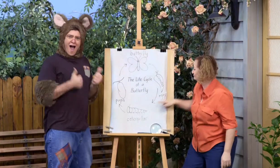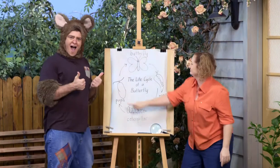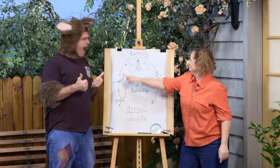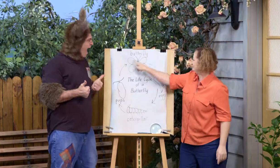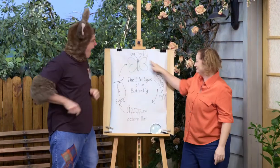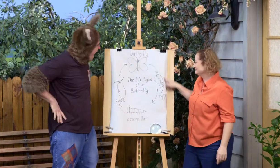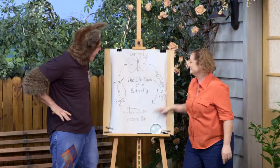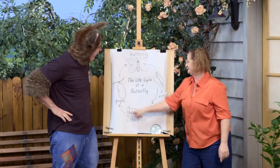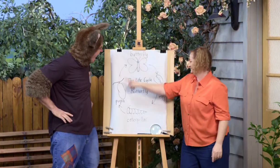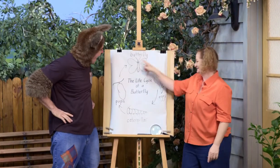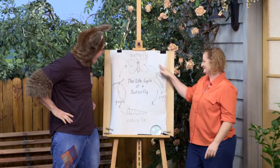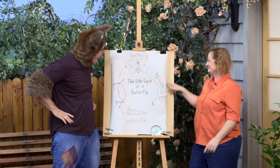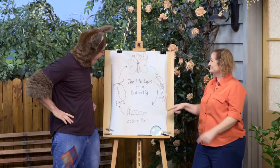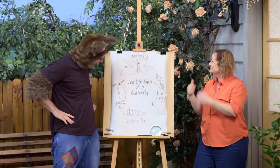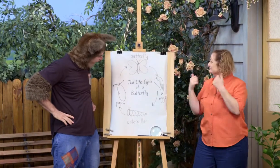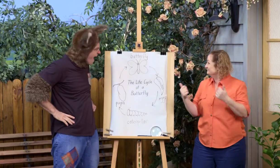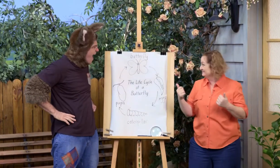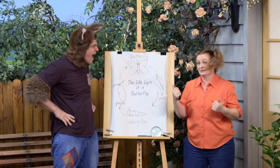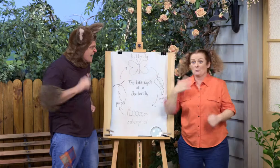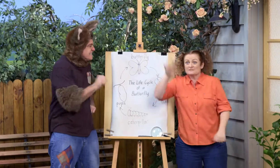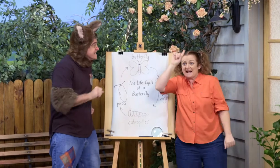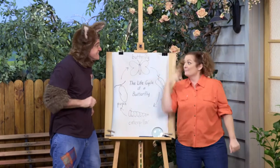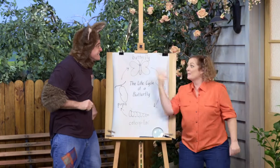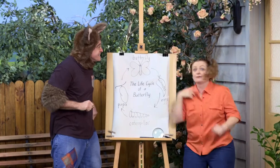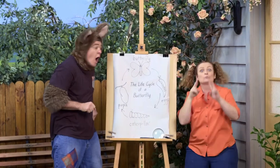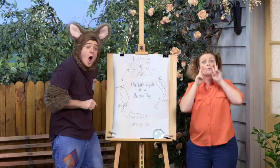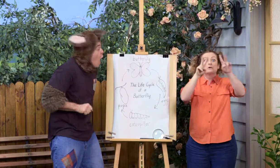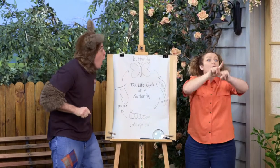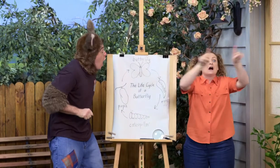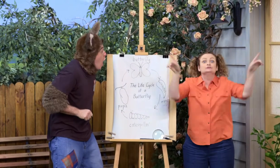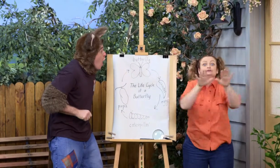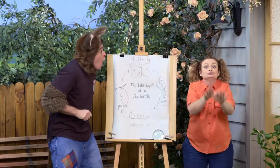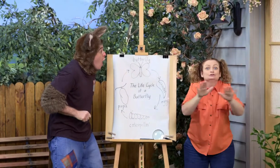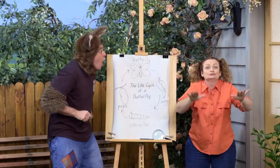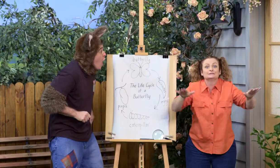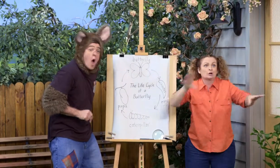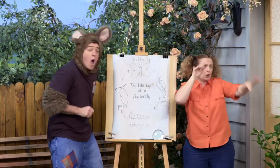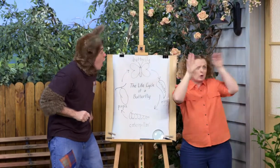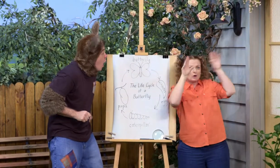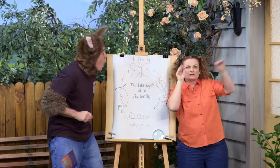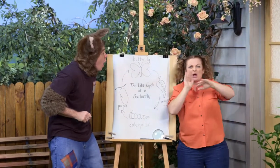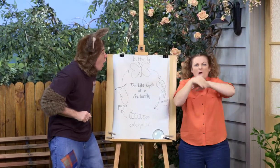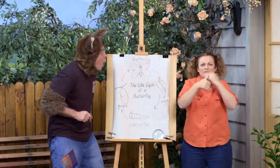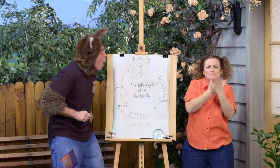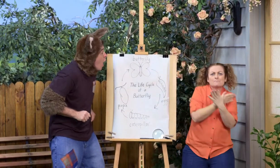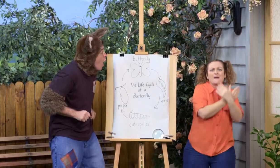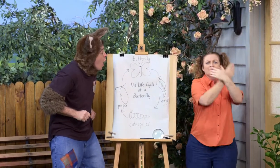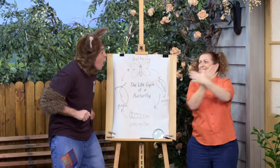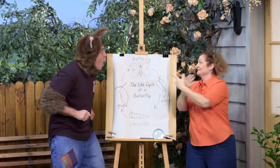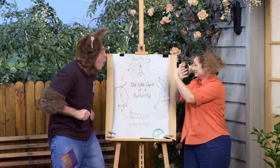This is how it works. See? Isn't that great? Yeah. Why don't we watch some children learning about butterflies?